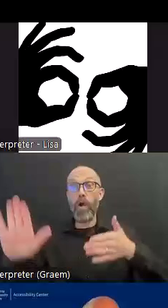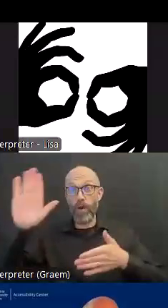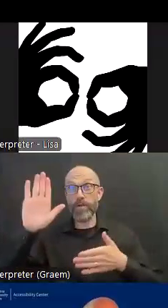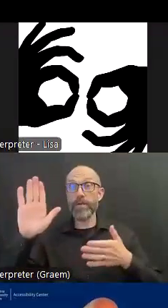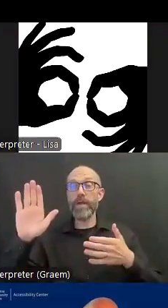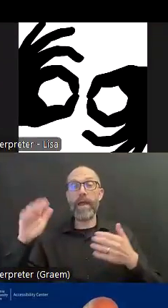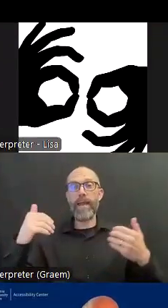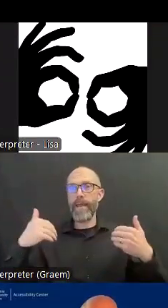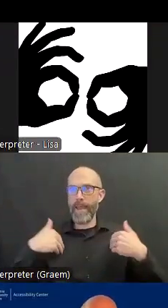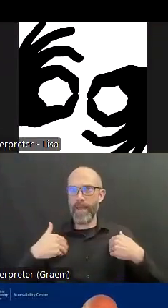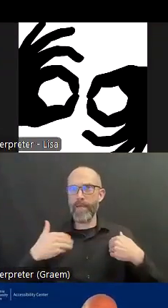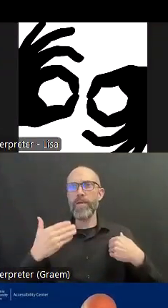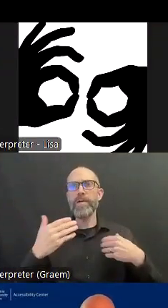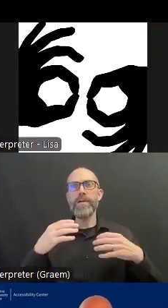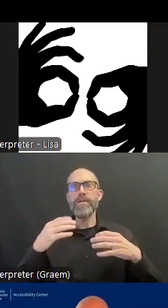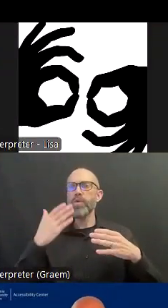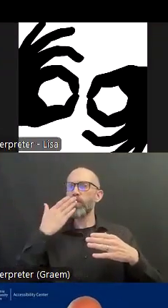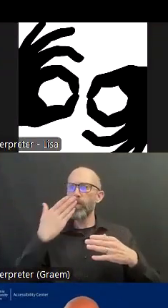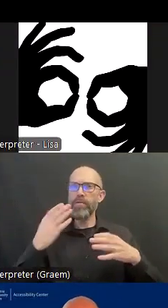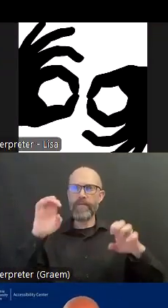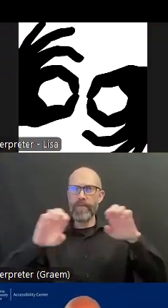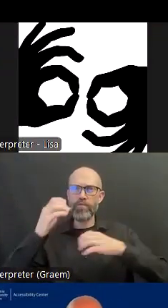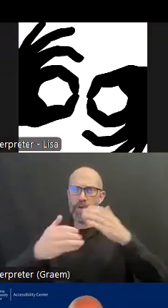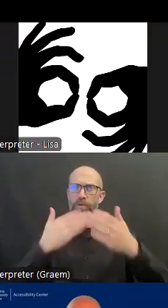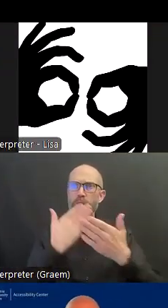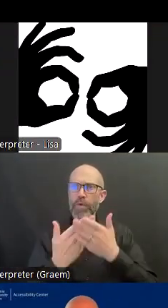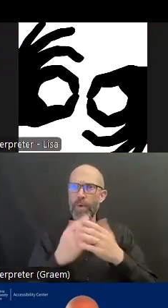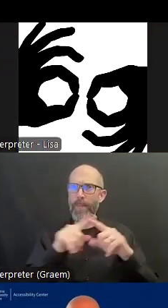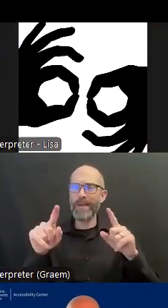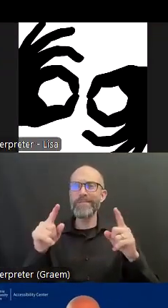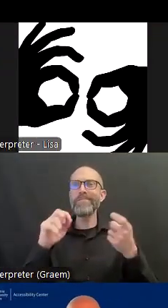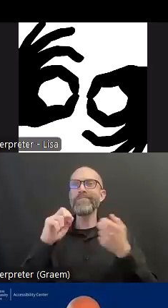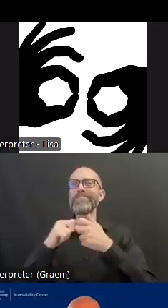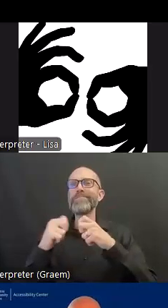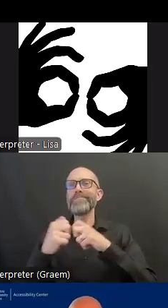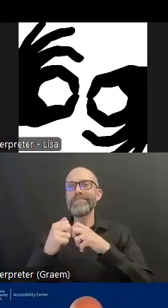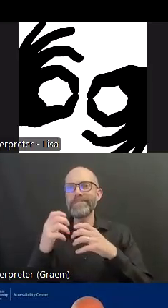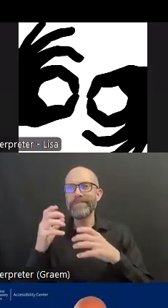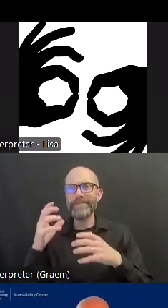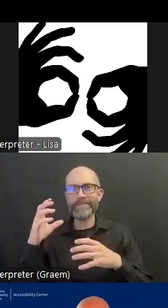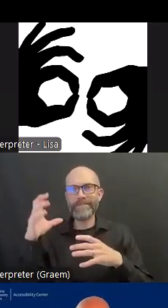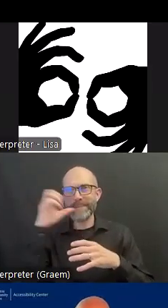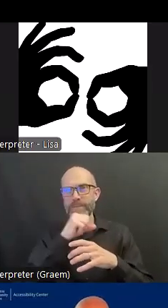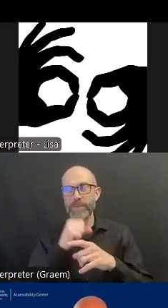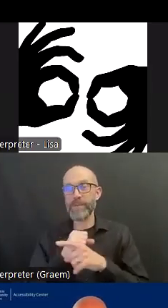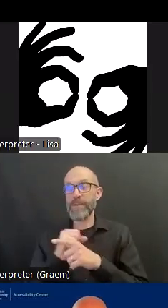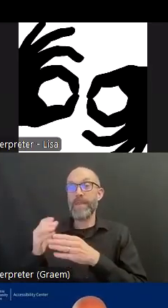good evaluation processes. But where the gap is, is that the end users with a disability,